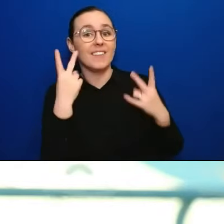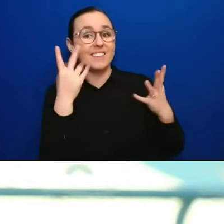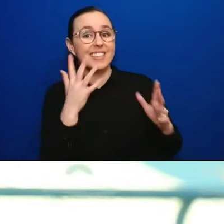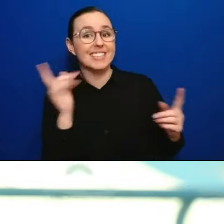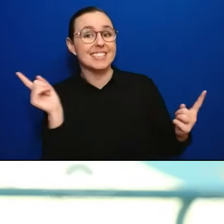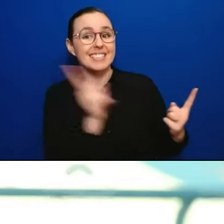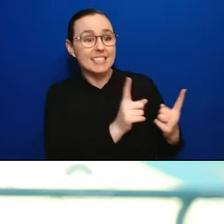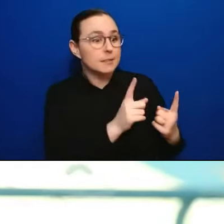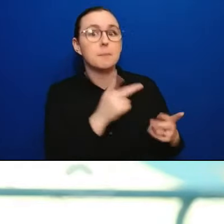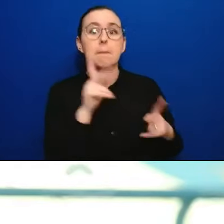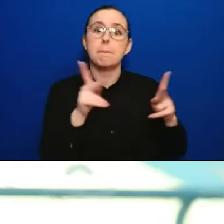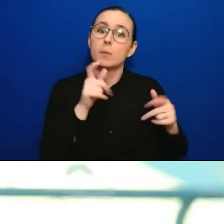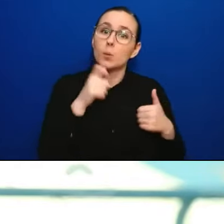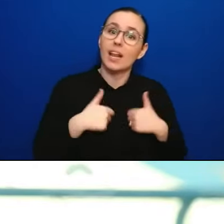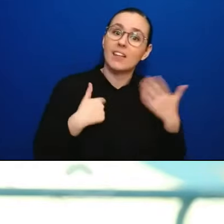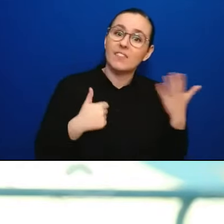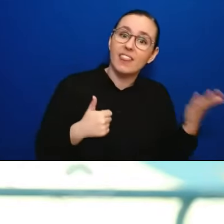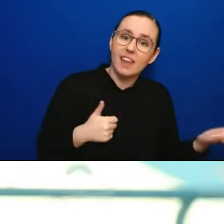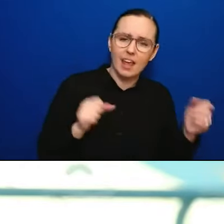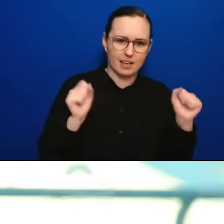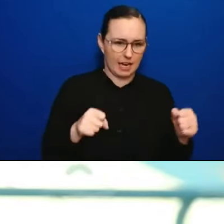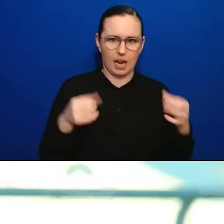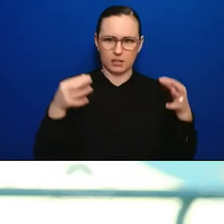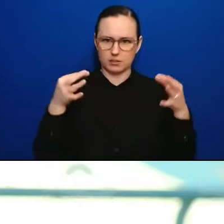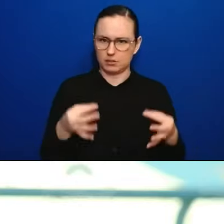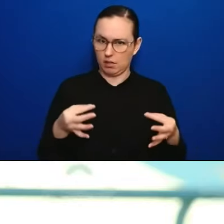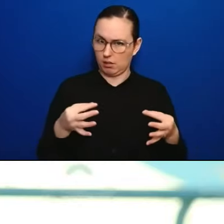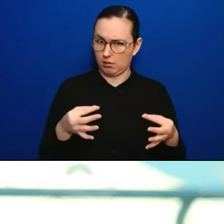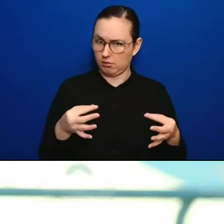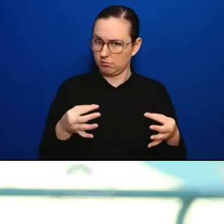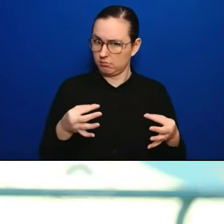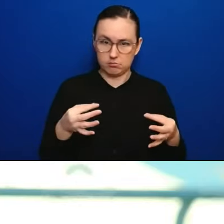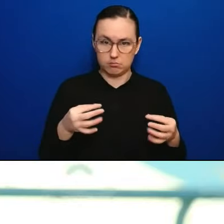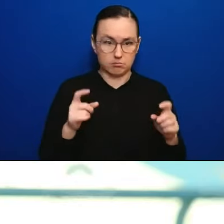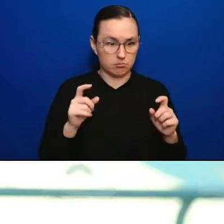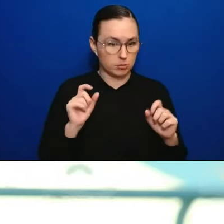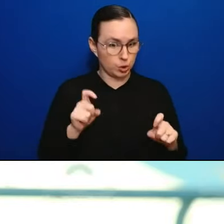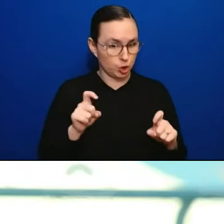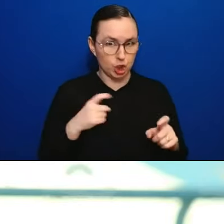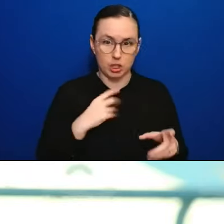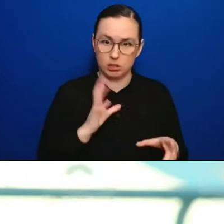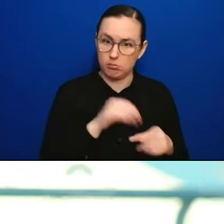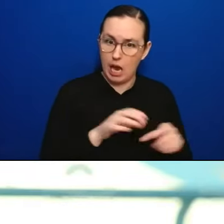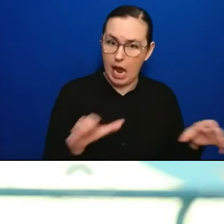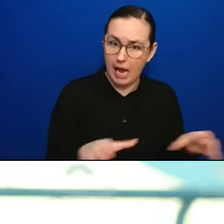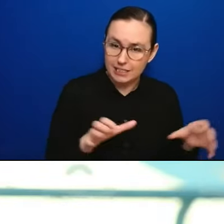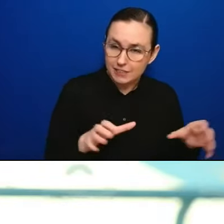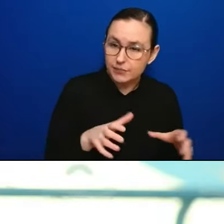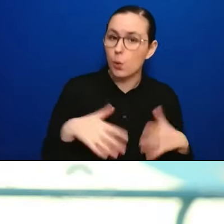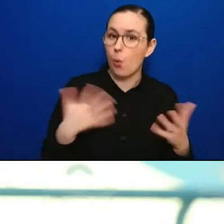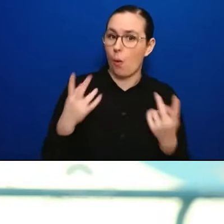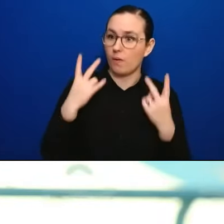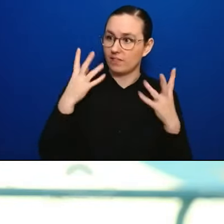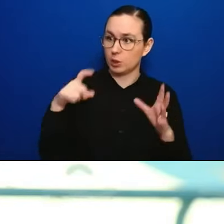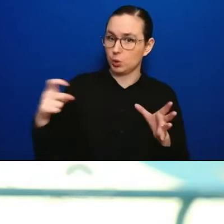and residents of care homes know and can judge whether they